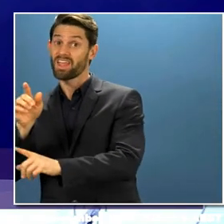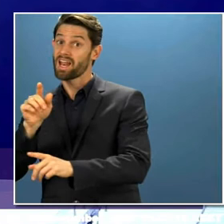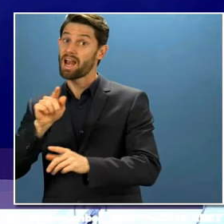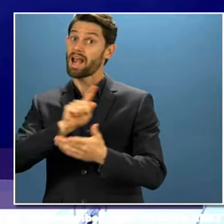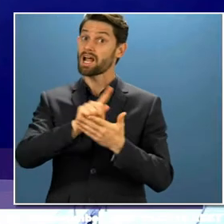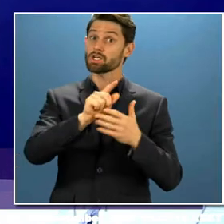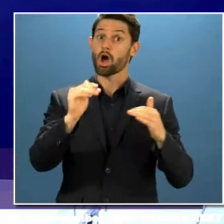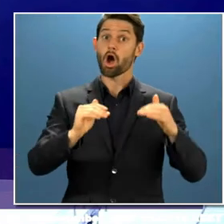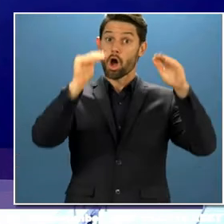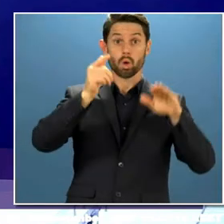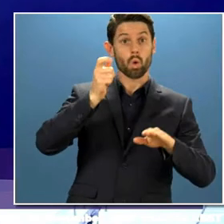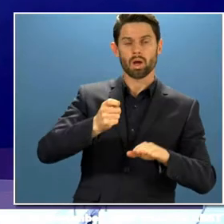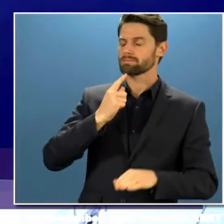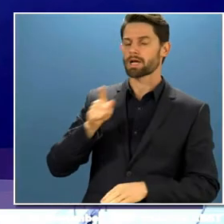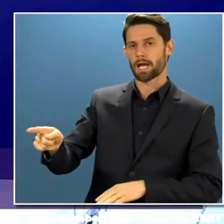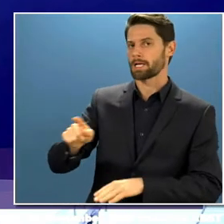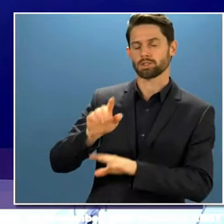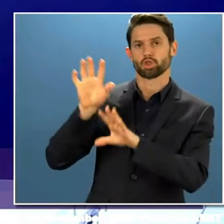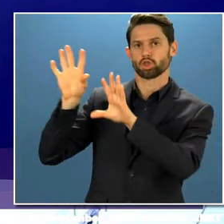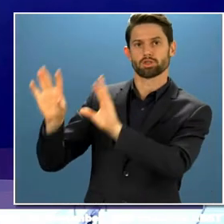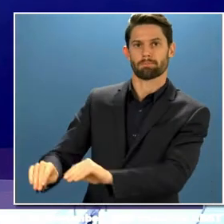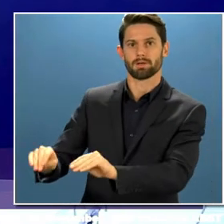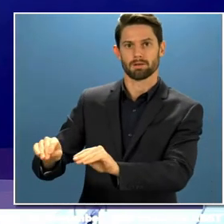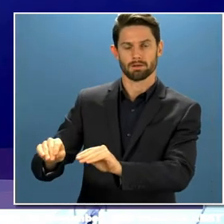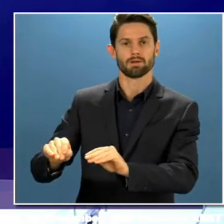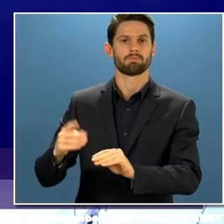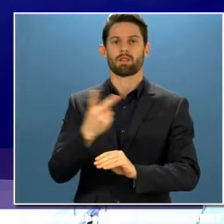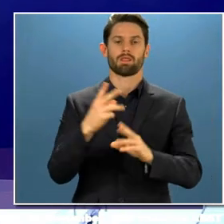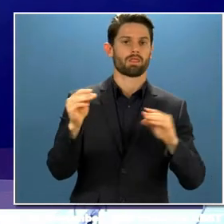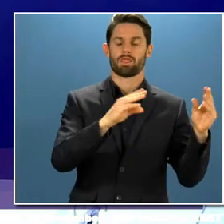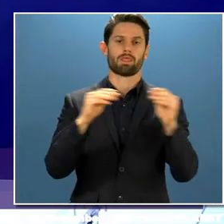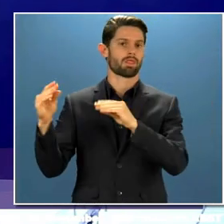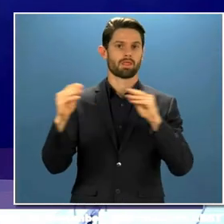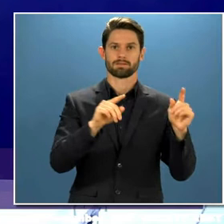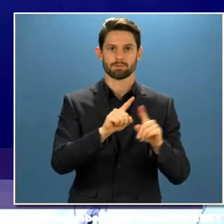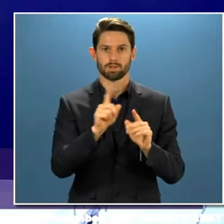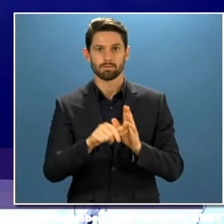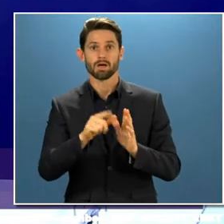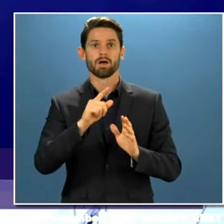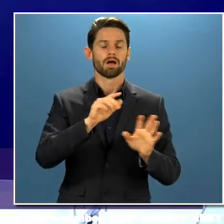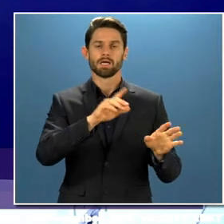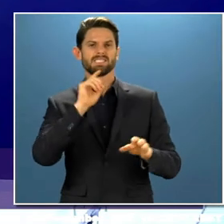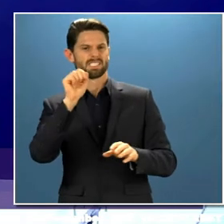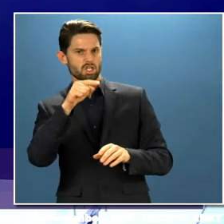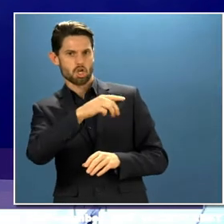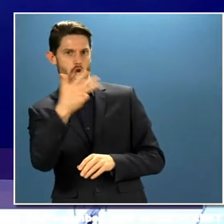of powers --- (overspeaking) --- I think 1984 decision. That's right.